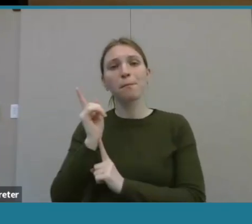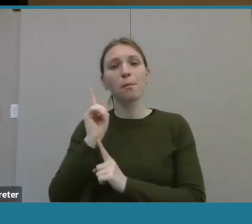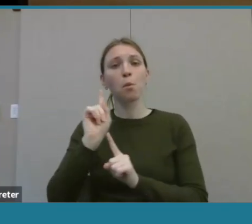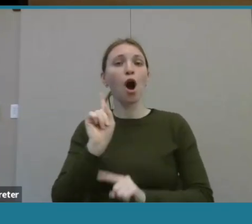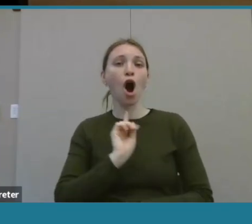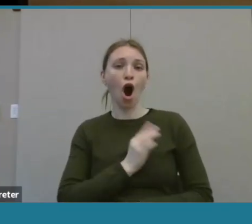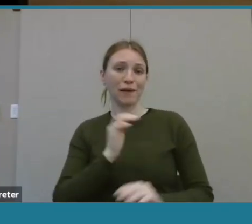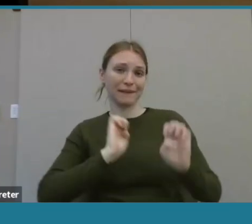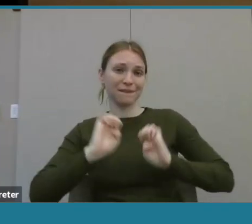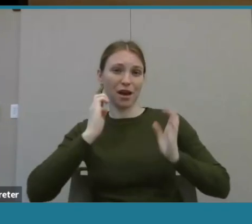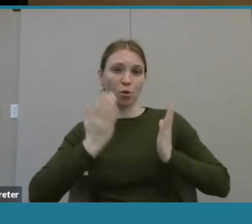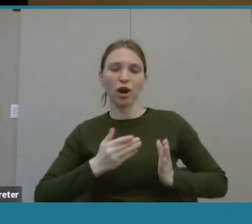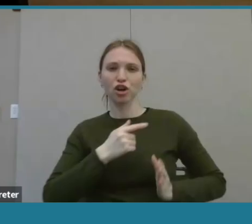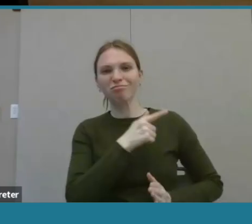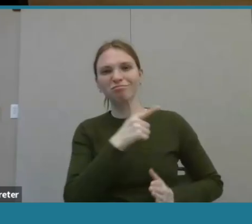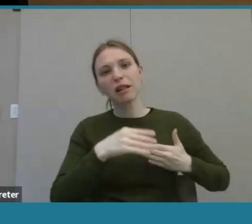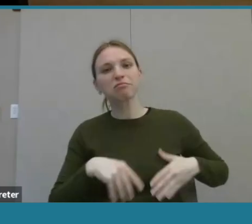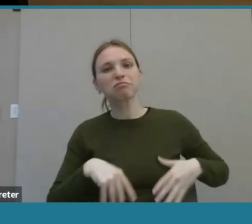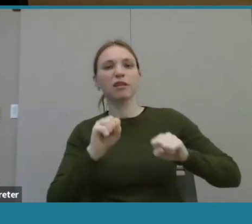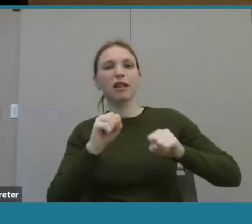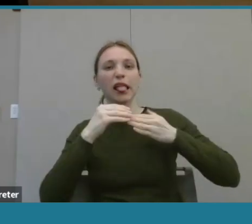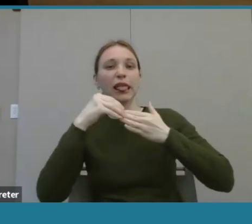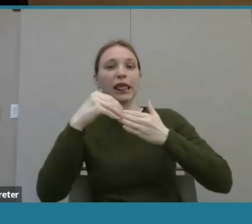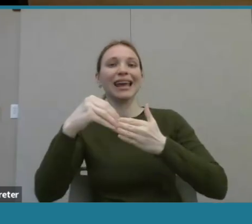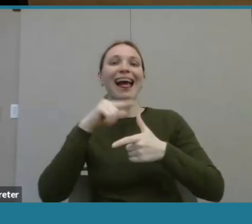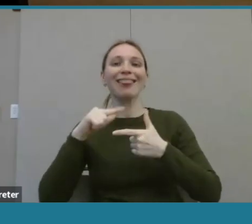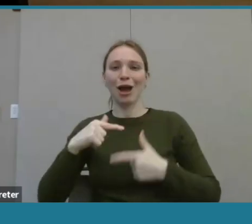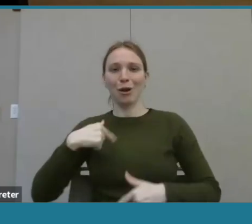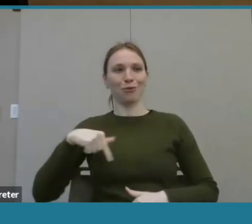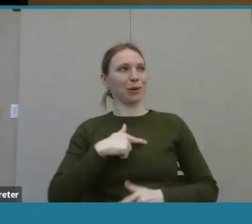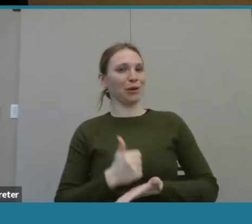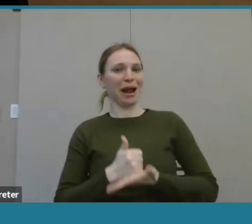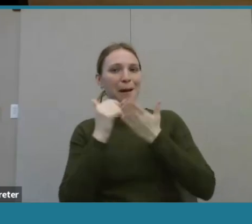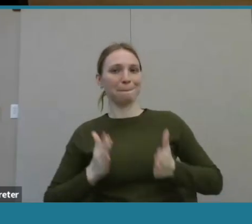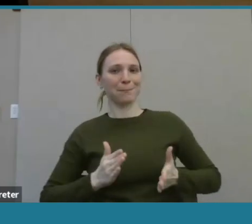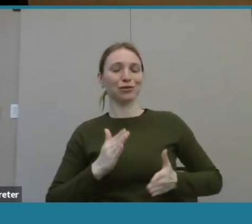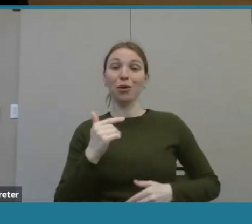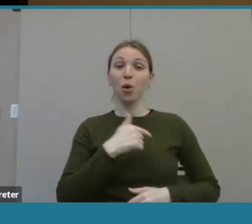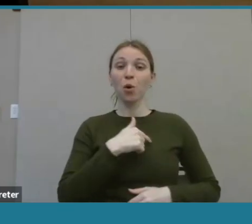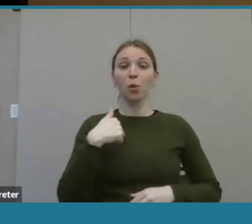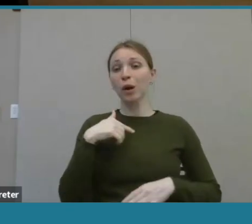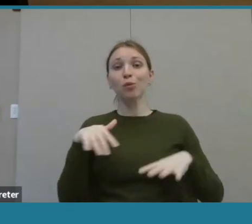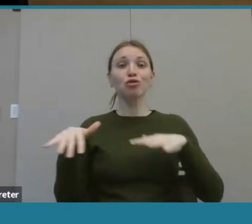rest of us were sort of like all the helpers. And we would bring, we would just be out on grounds and just say hey to the normal